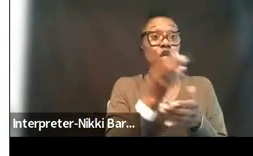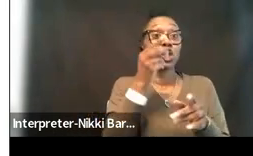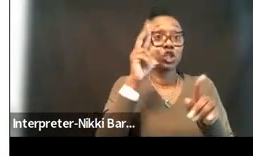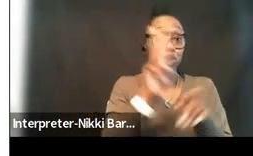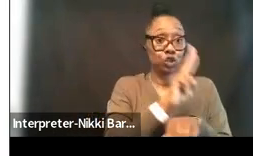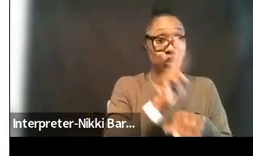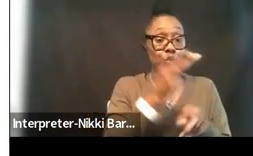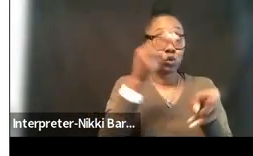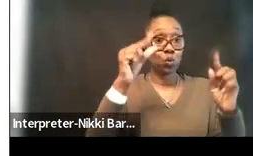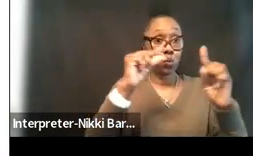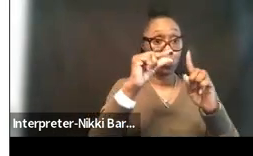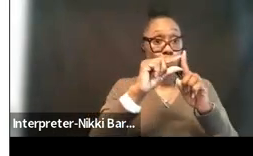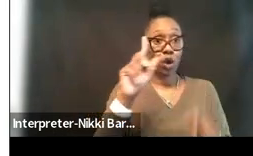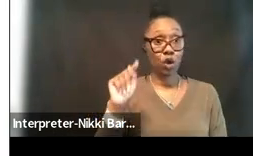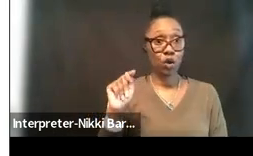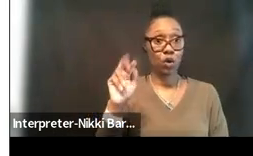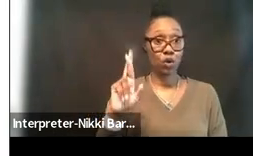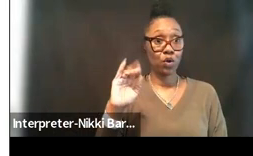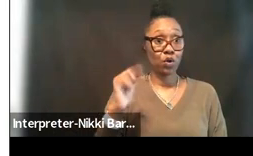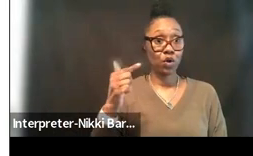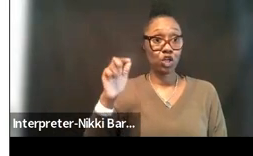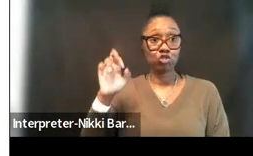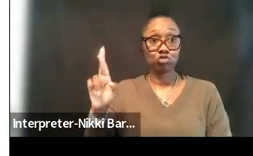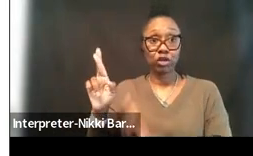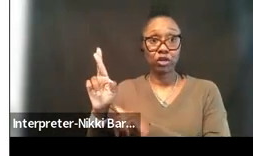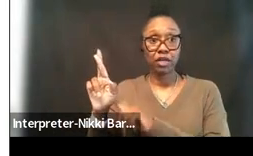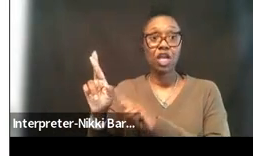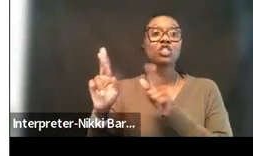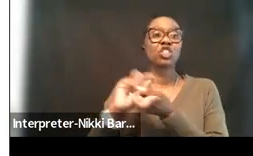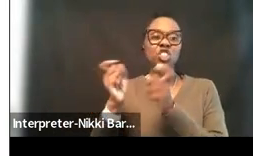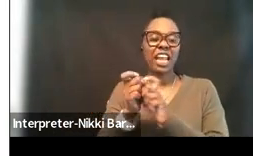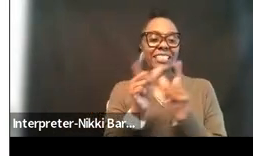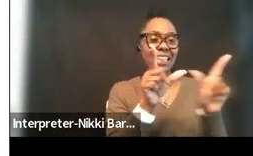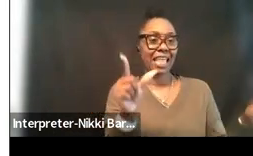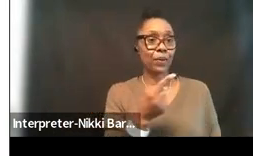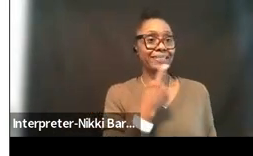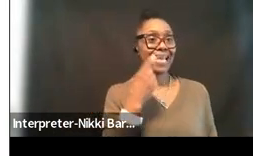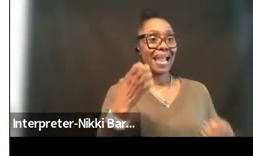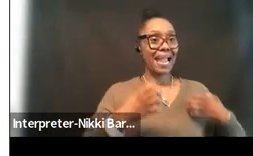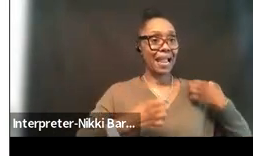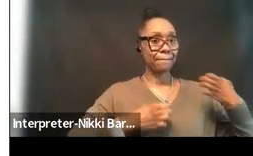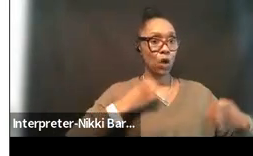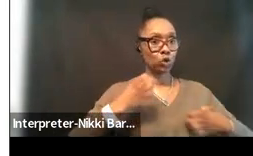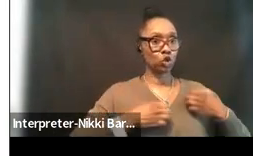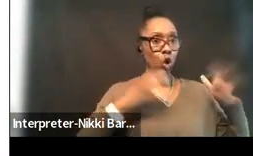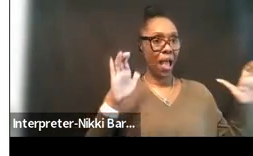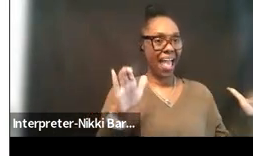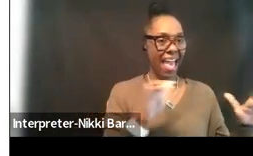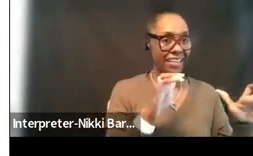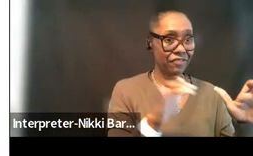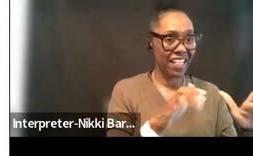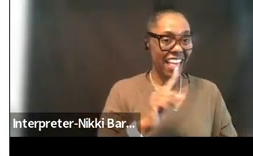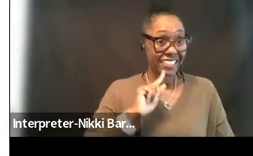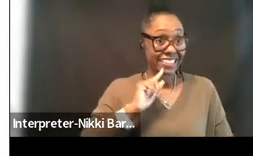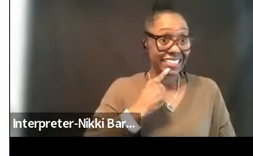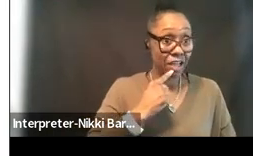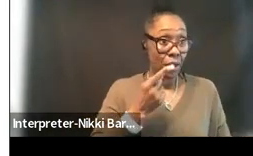So I'm doing my best to change my language. To stop using the term triggered because it is triggering. So I'm doing my best to change my language.